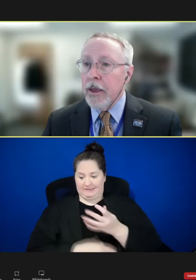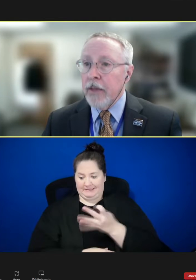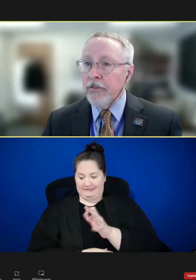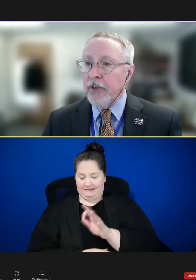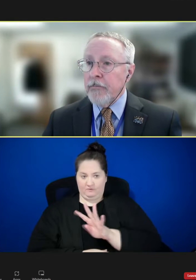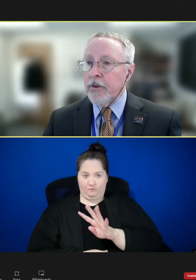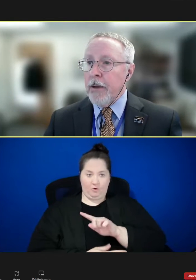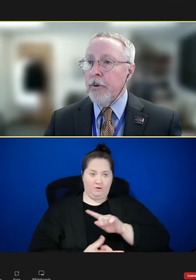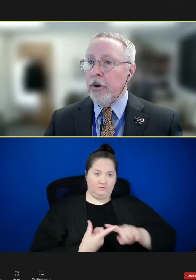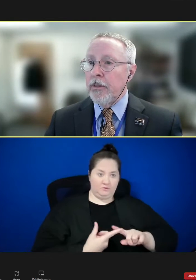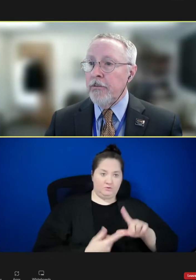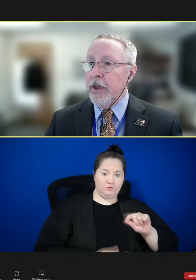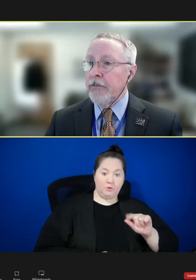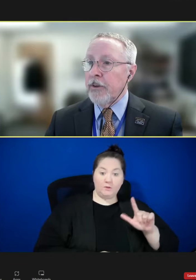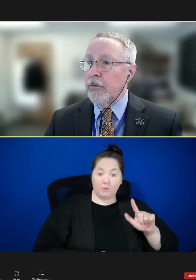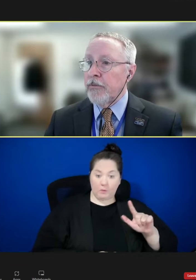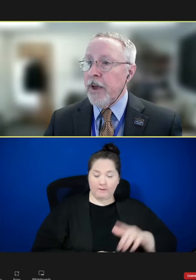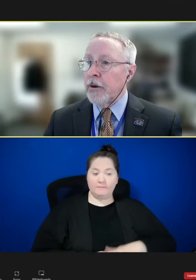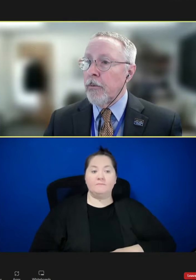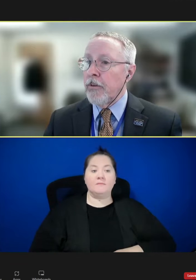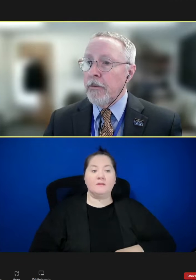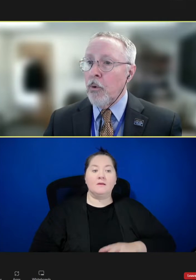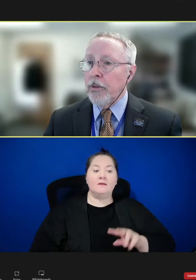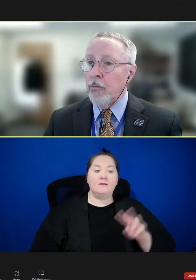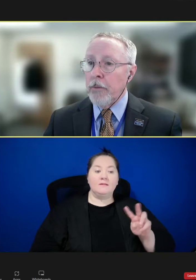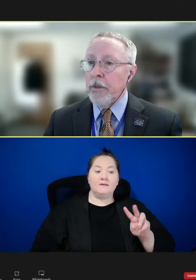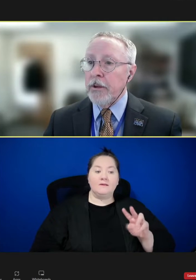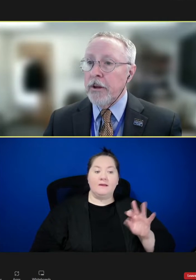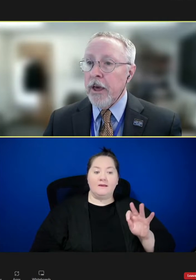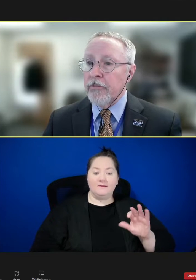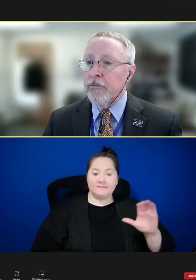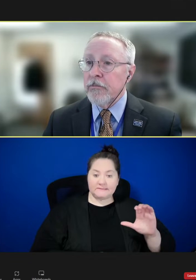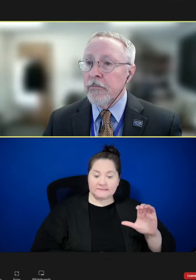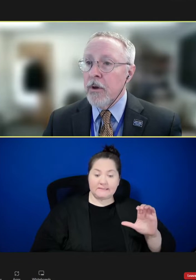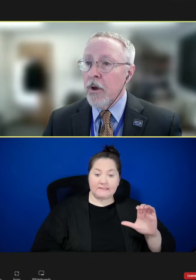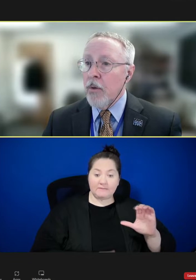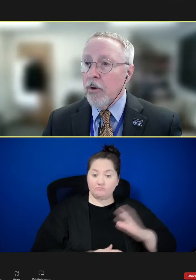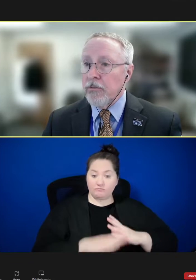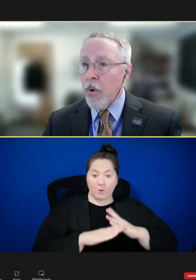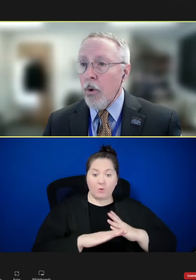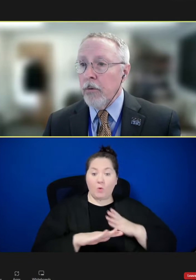In the same time period, the VFC was found to prevent more than one million deaths. What's more,